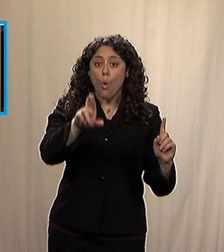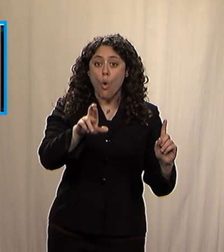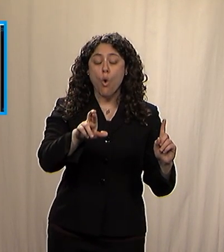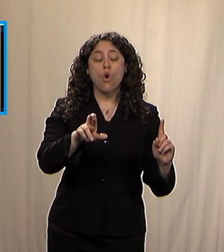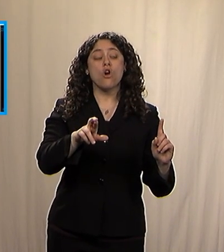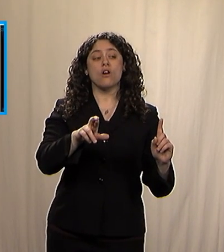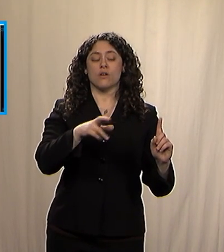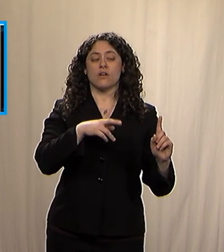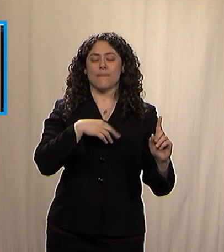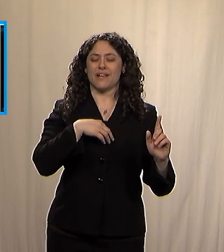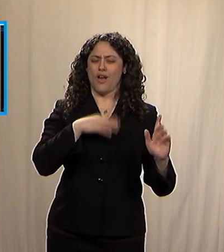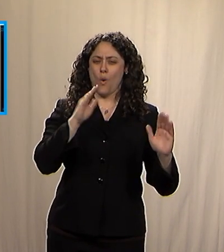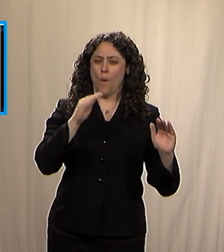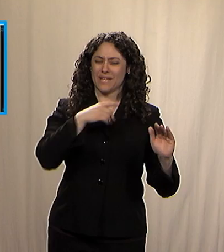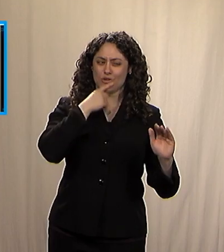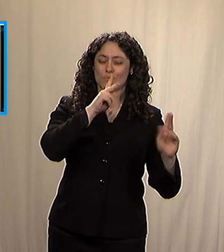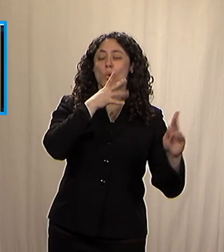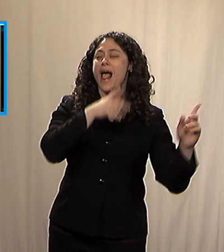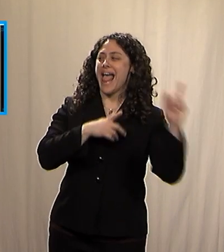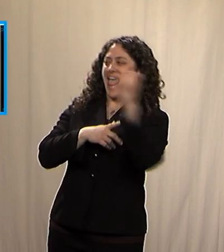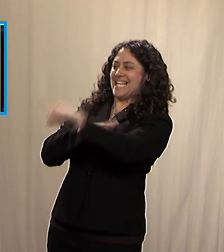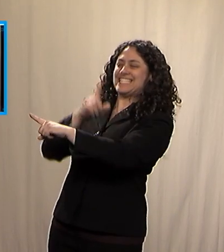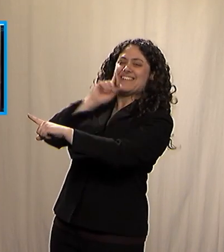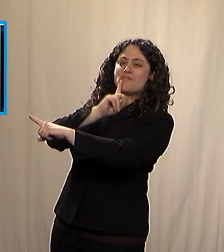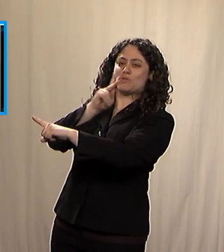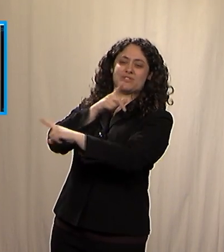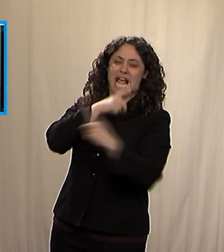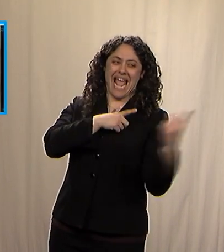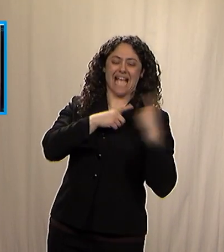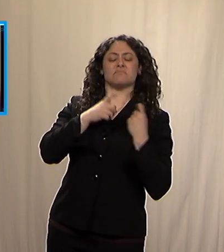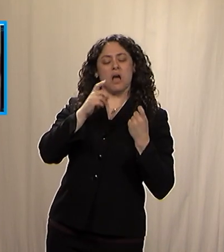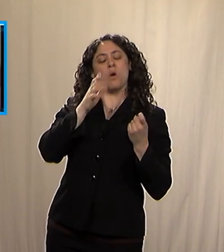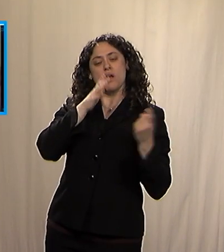oh, what's the sign for that? So allowing them to have a little interaction